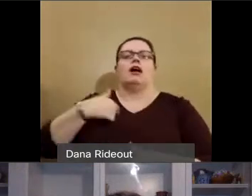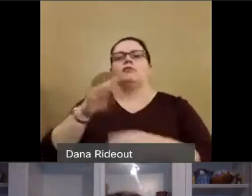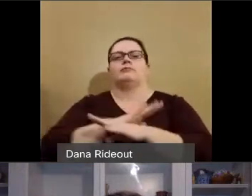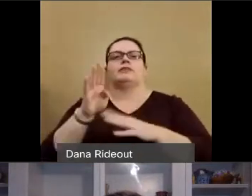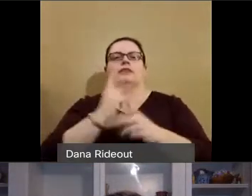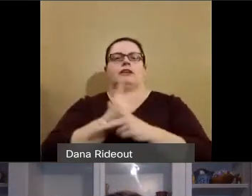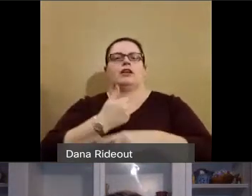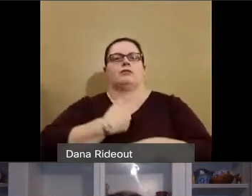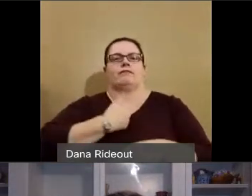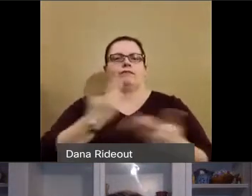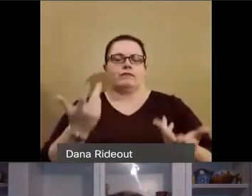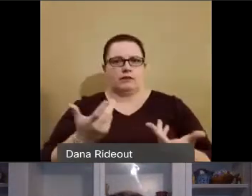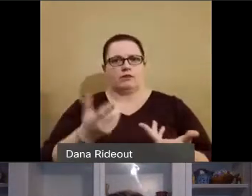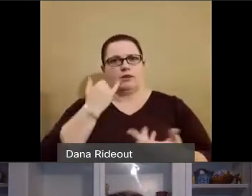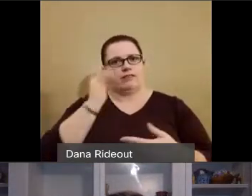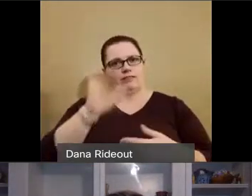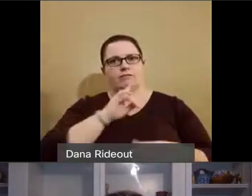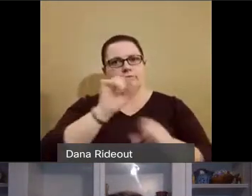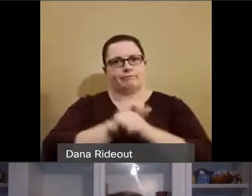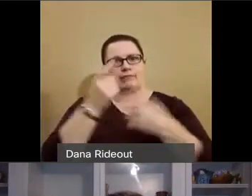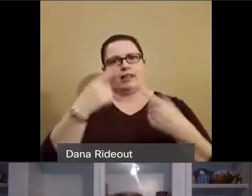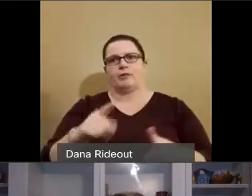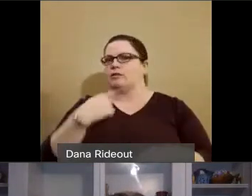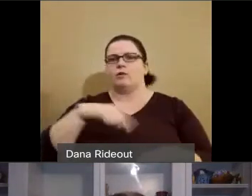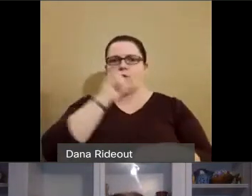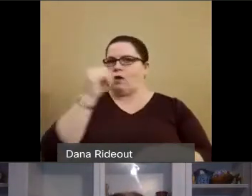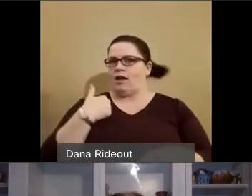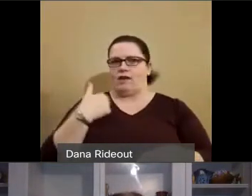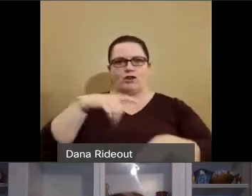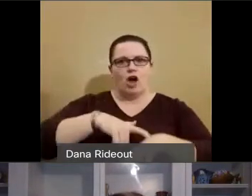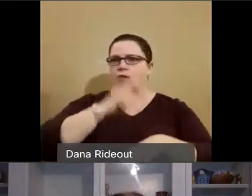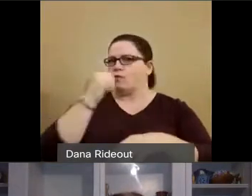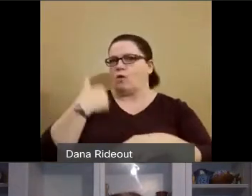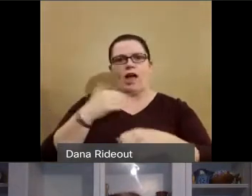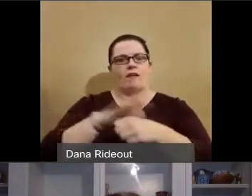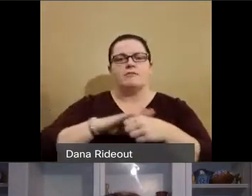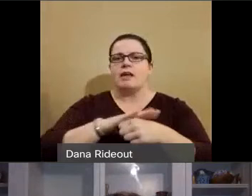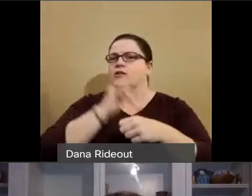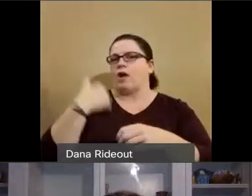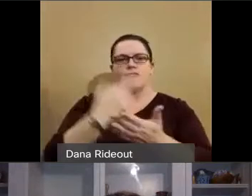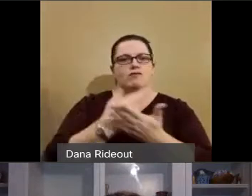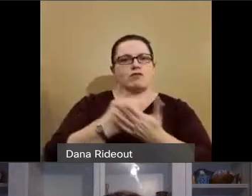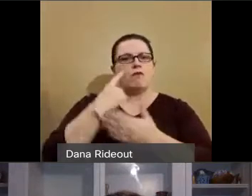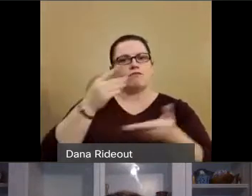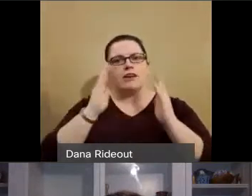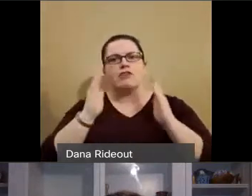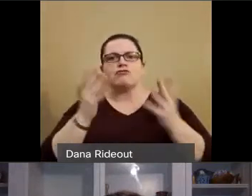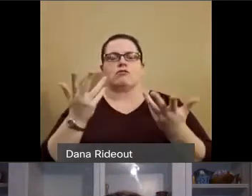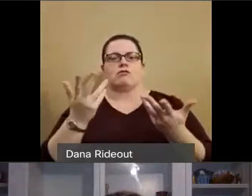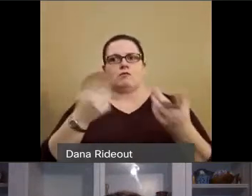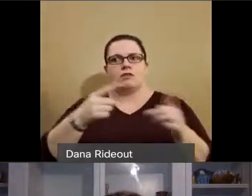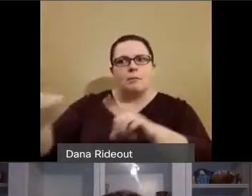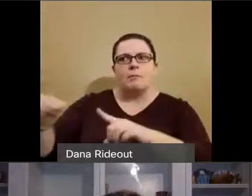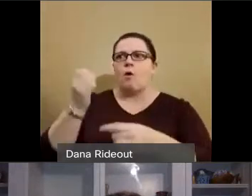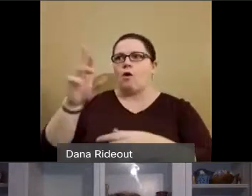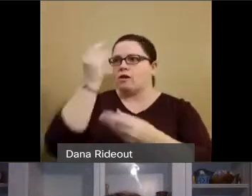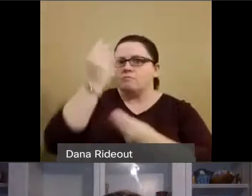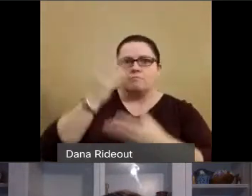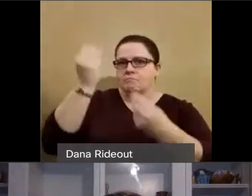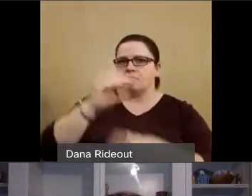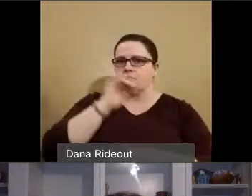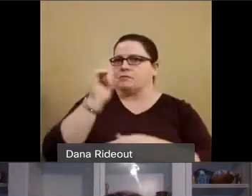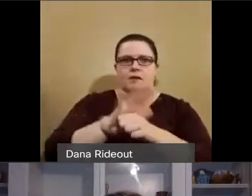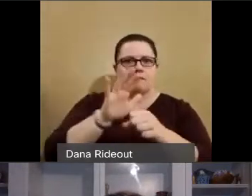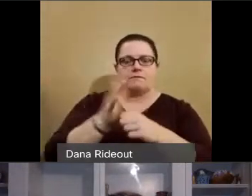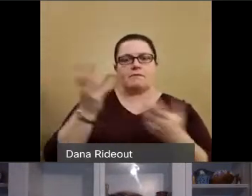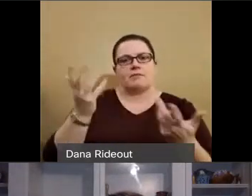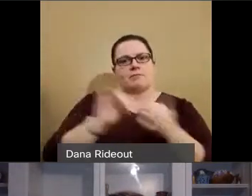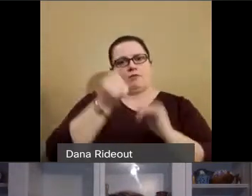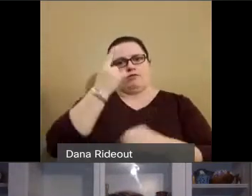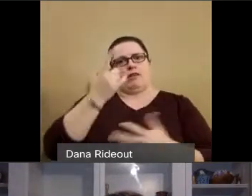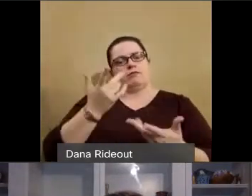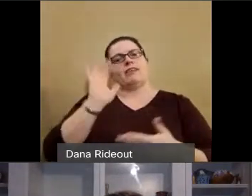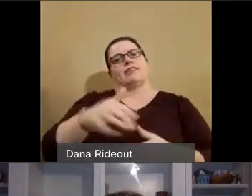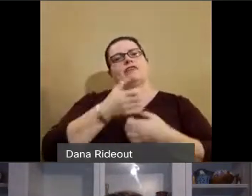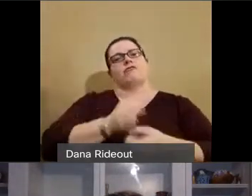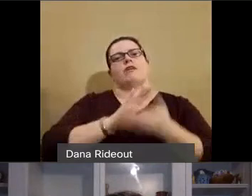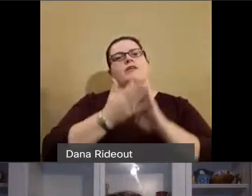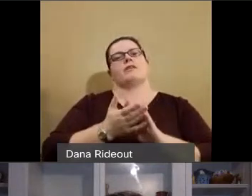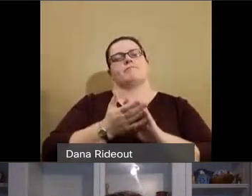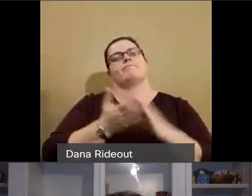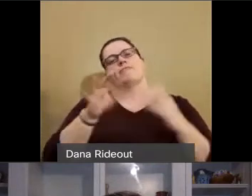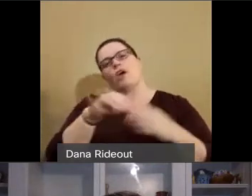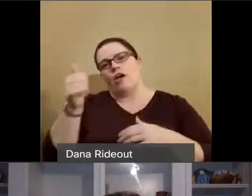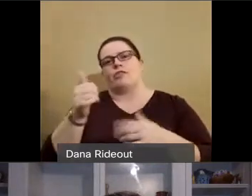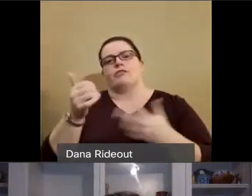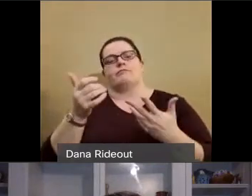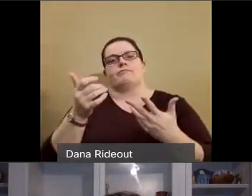as long as we're constantly in a place where we don't have the time space resources or capacity to pay attention to the systems and the information is not being fed back to us in a way that we can understand then that trust issue becomes something that's going to continue.